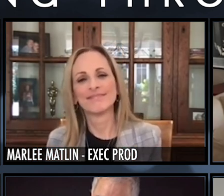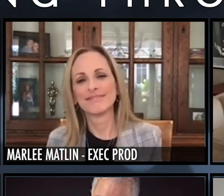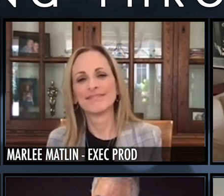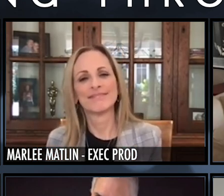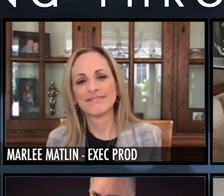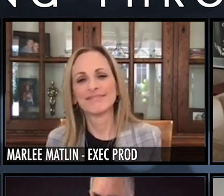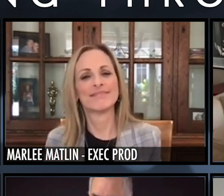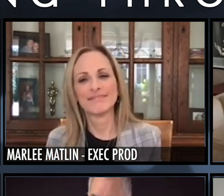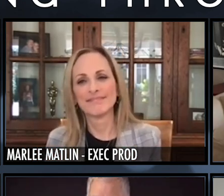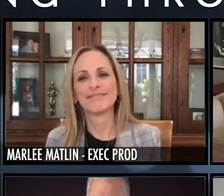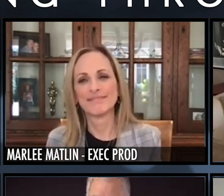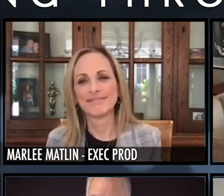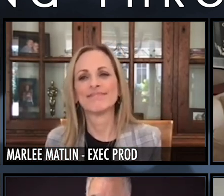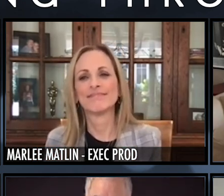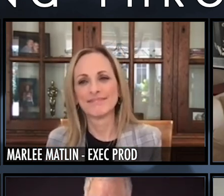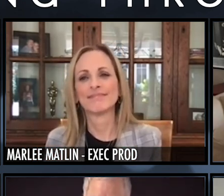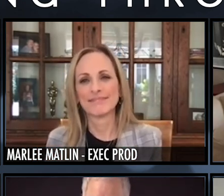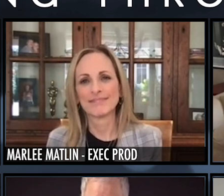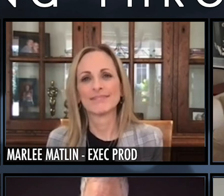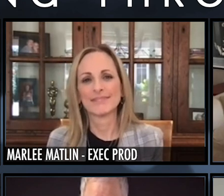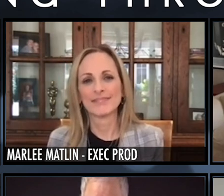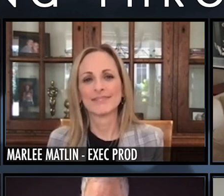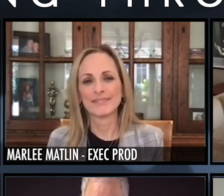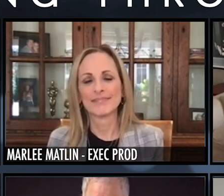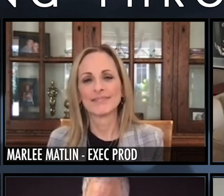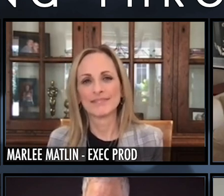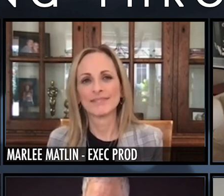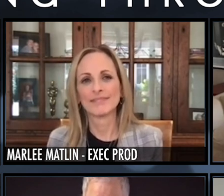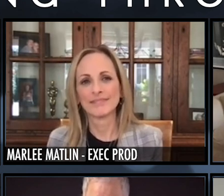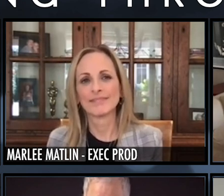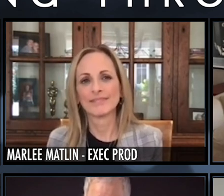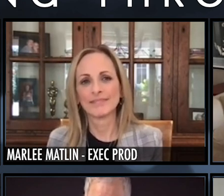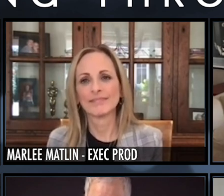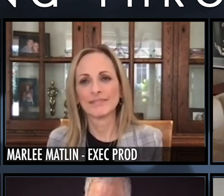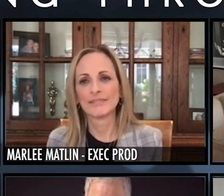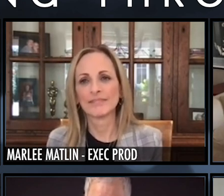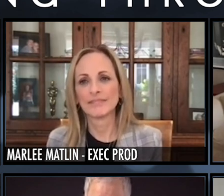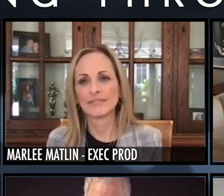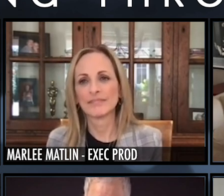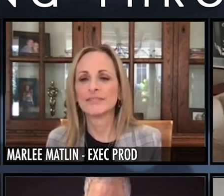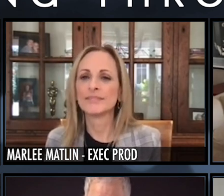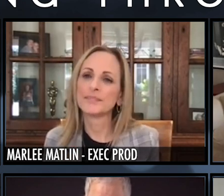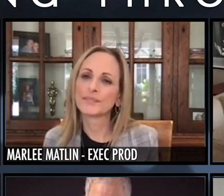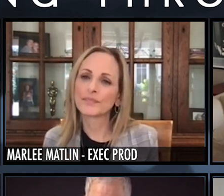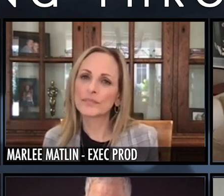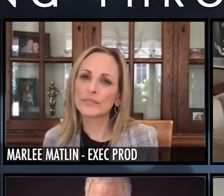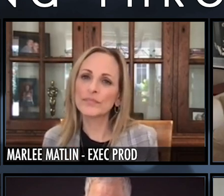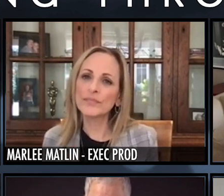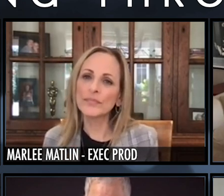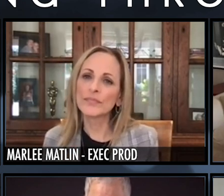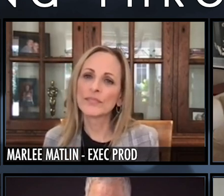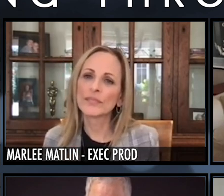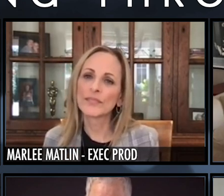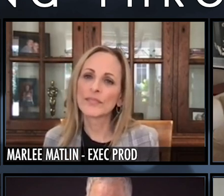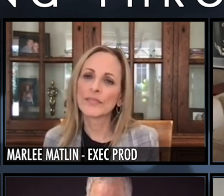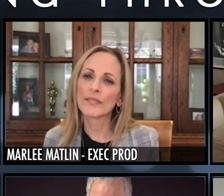Colman: I agree. Doug, what has been the most rewarding part of this journey for you?